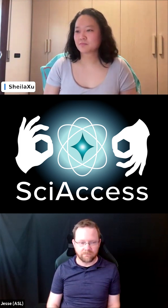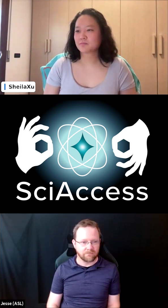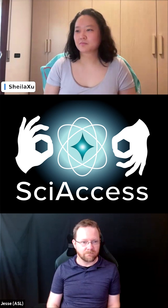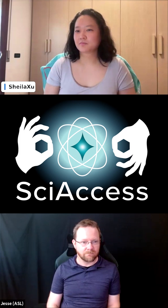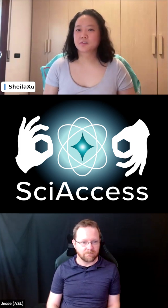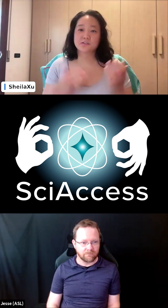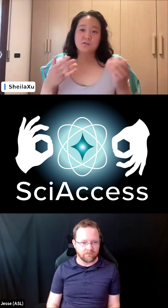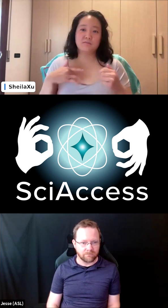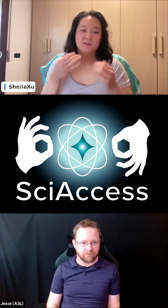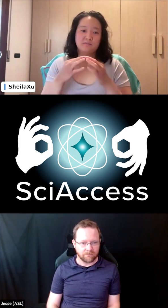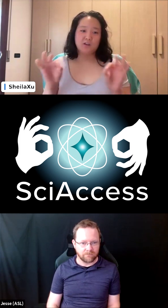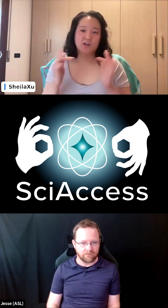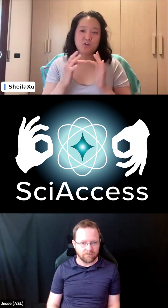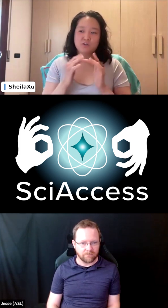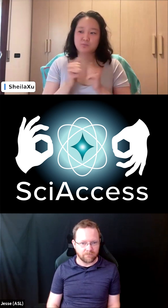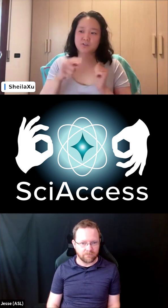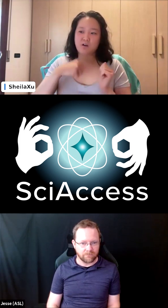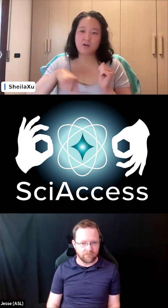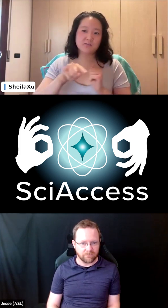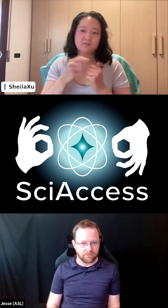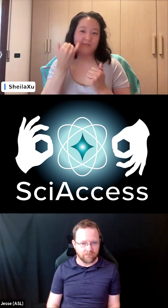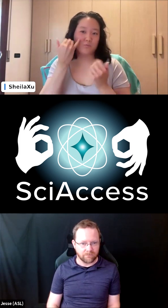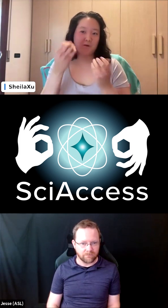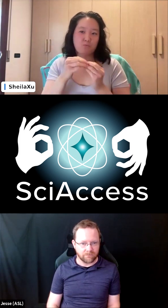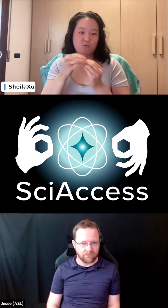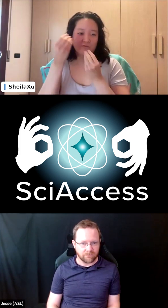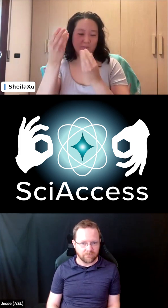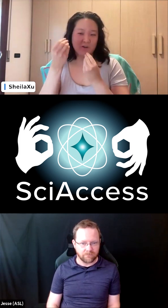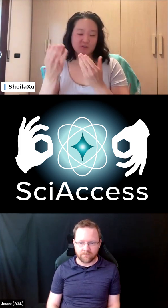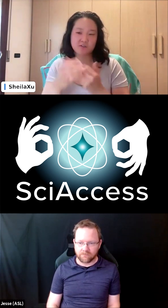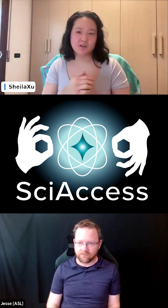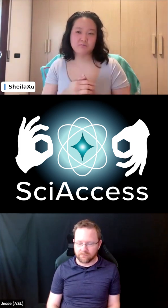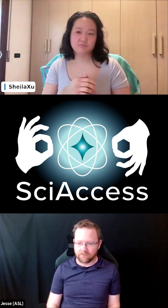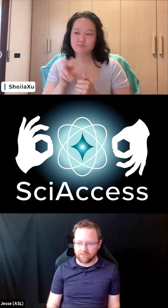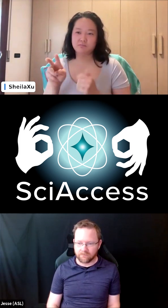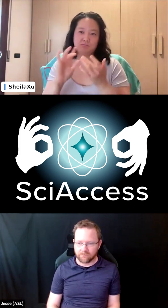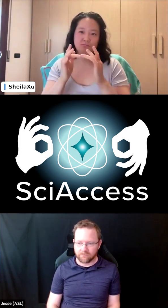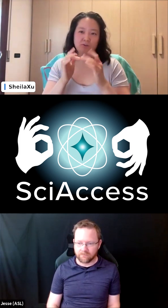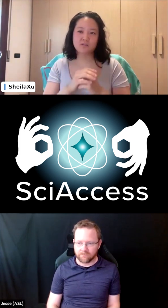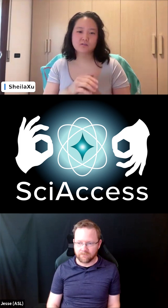Feel free to contact us for any more information. The links are there.